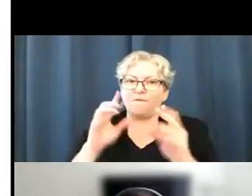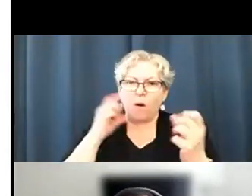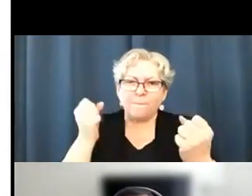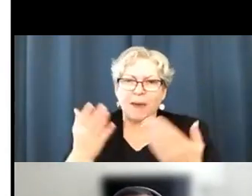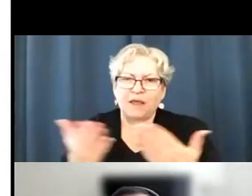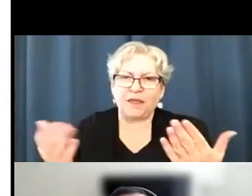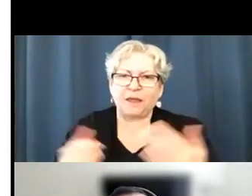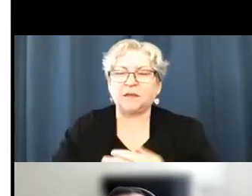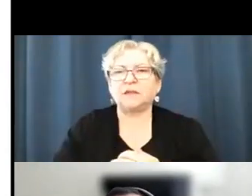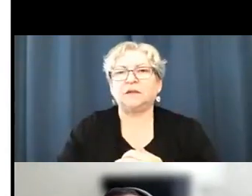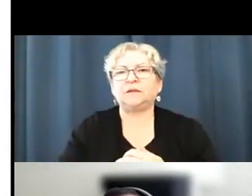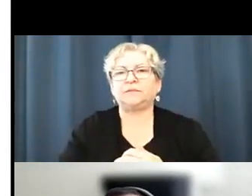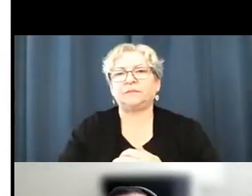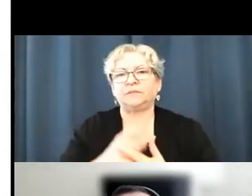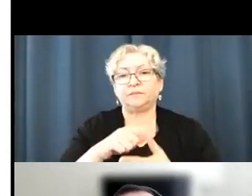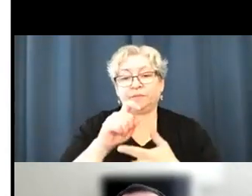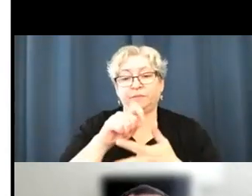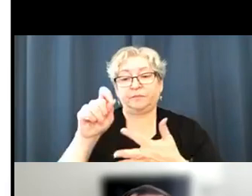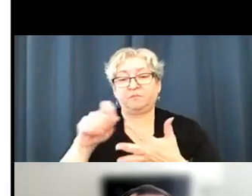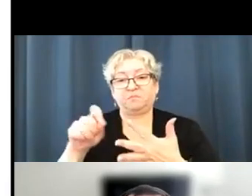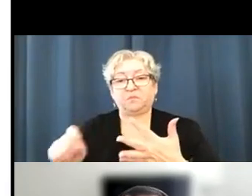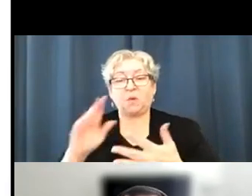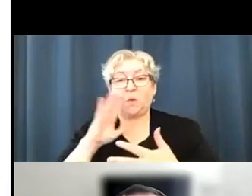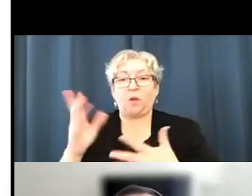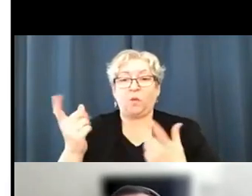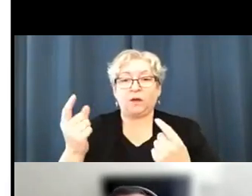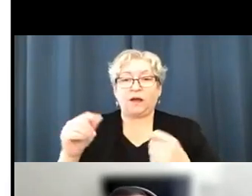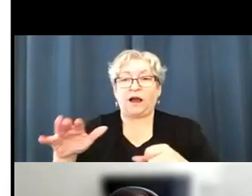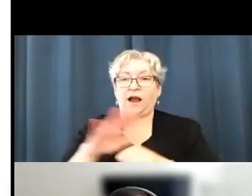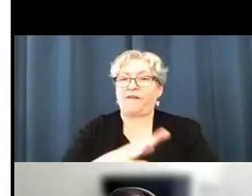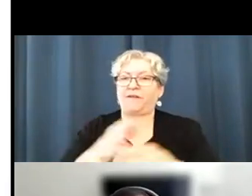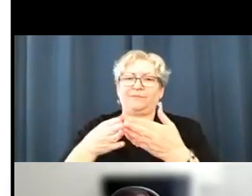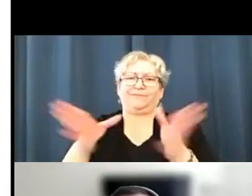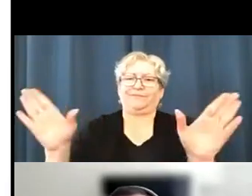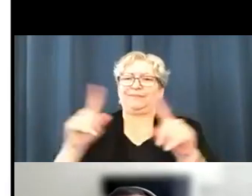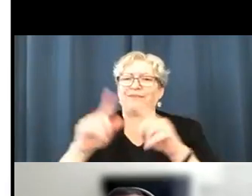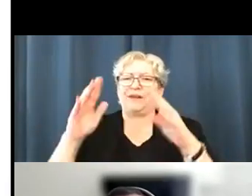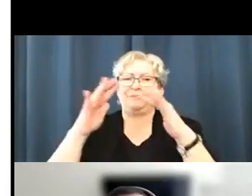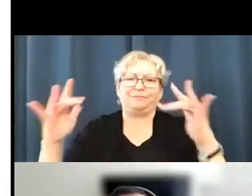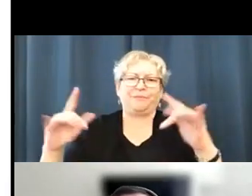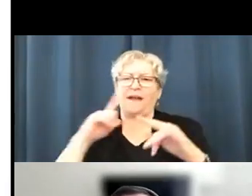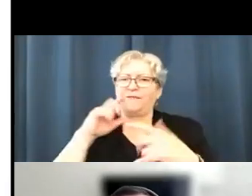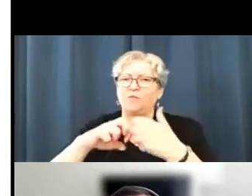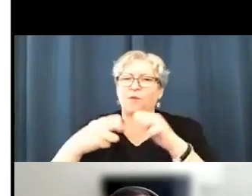and these checkpoints are going to cover the vast majority of accessibility problems that you're going to run across.